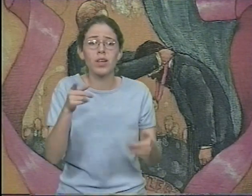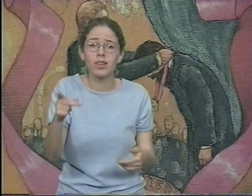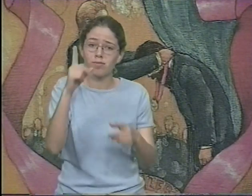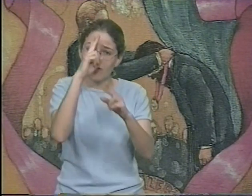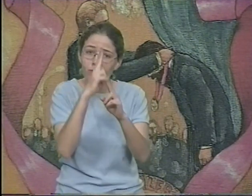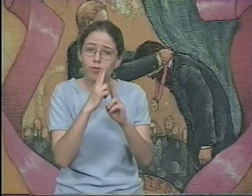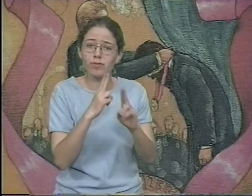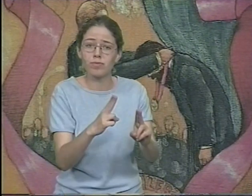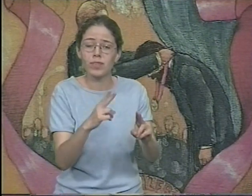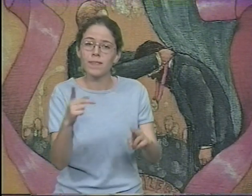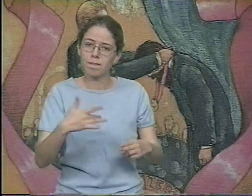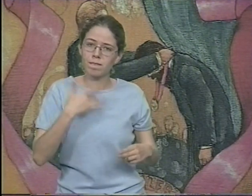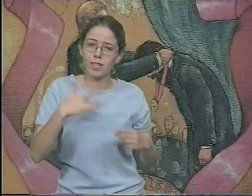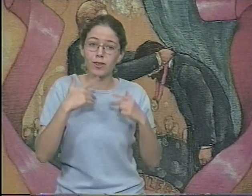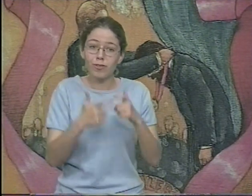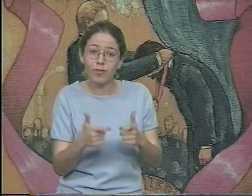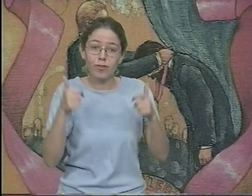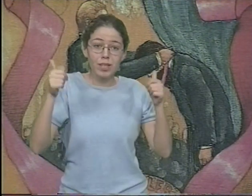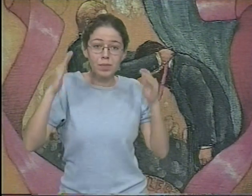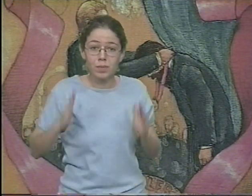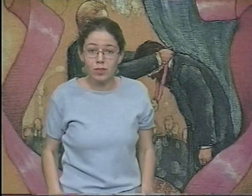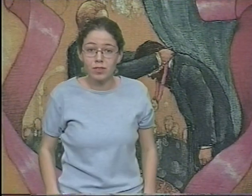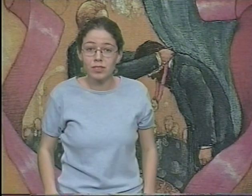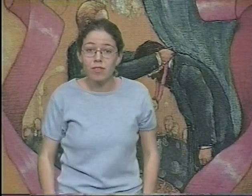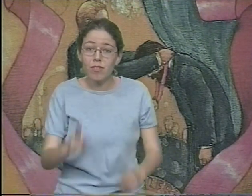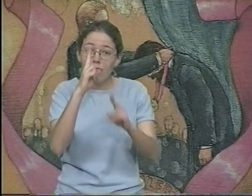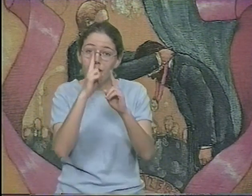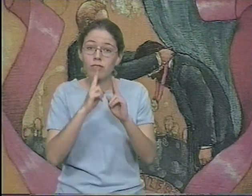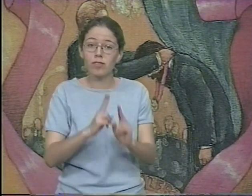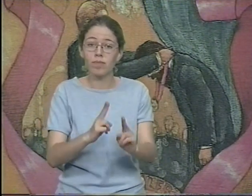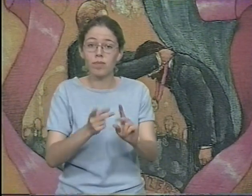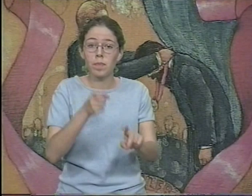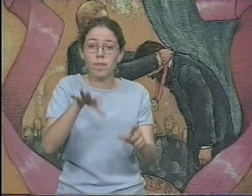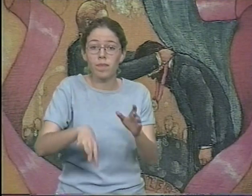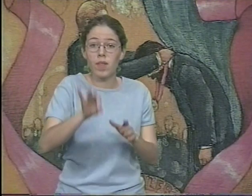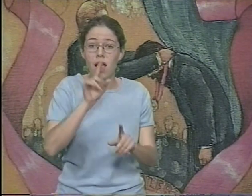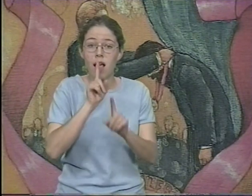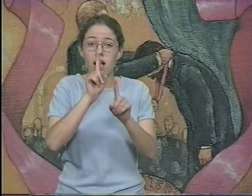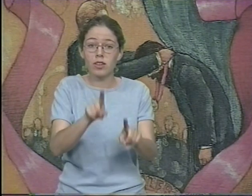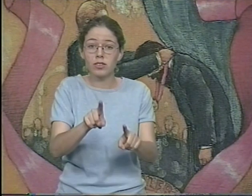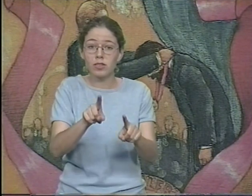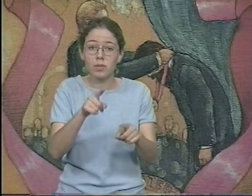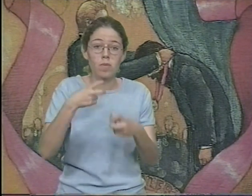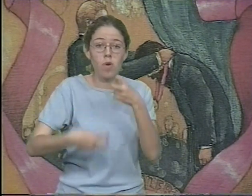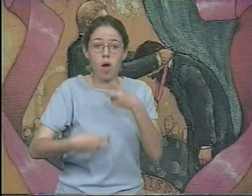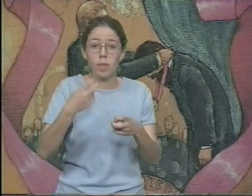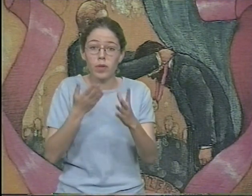Wilhelm told Bertha, his greatest personal reward came from having solved a problem